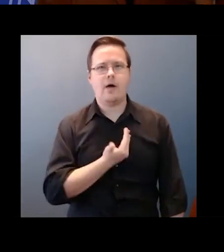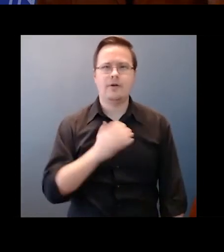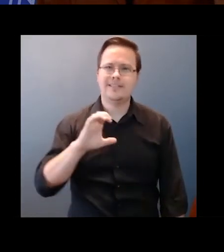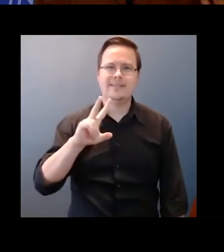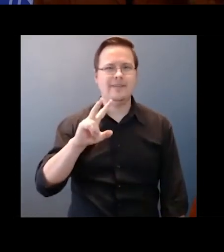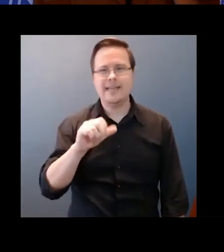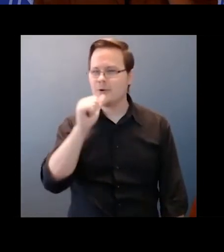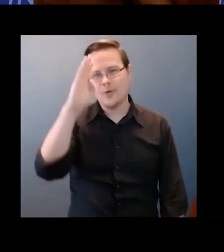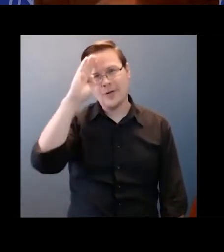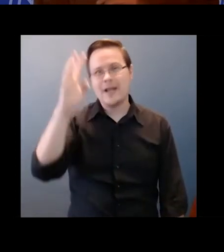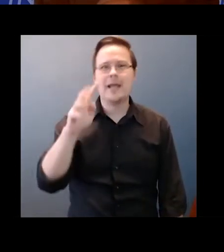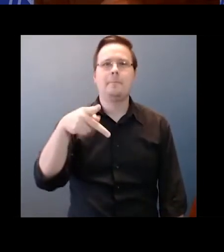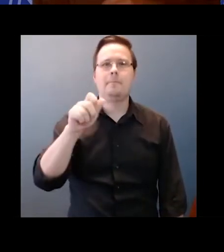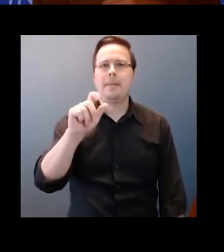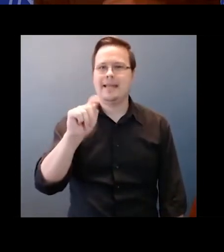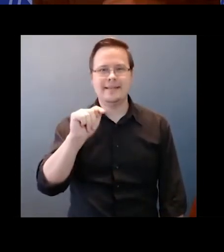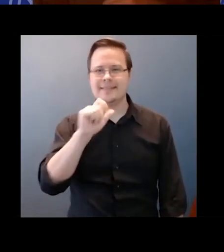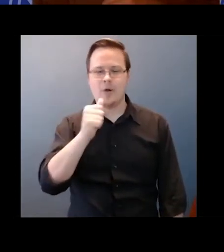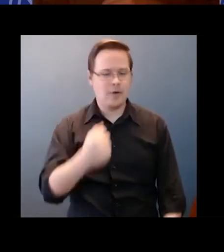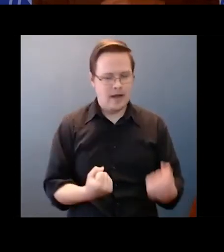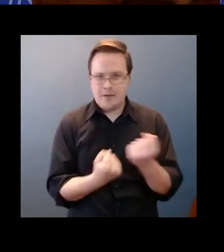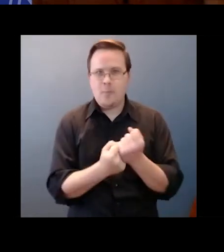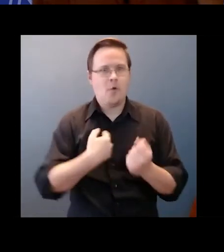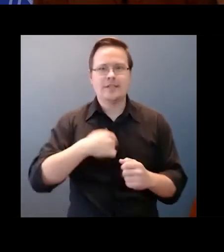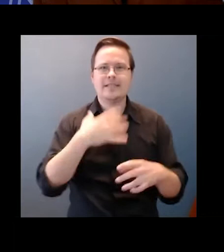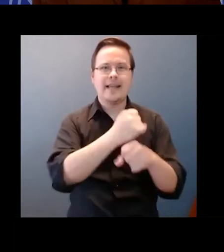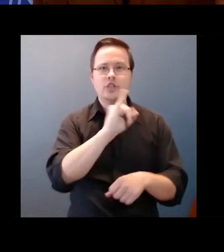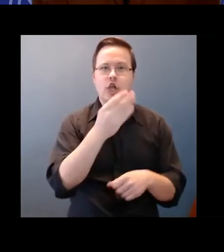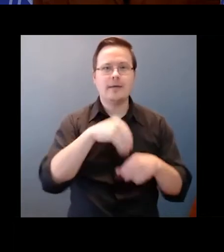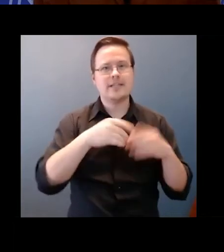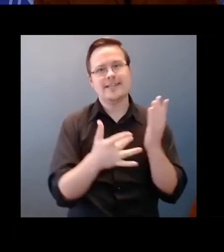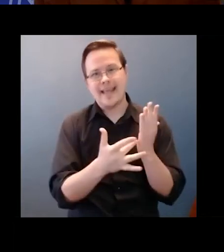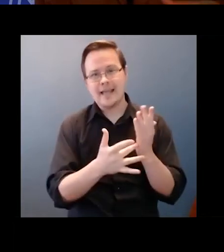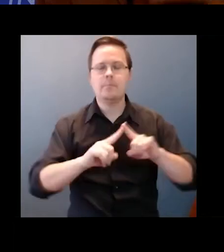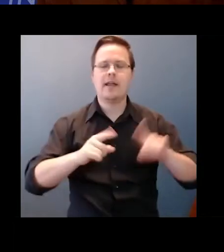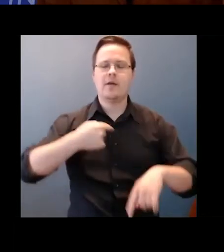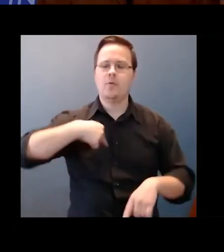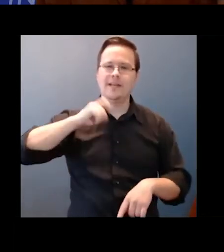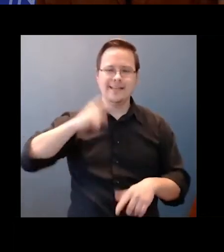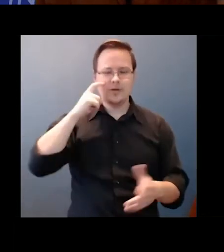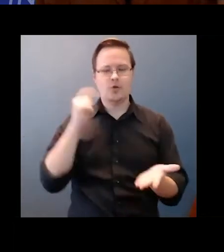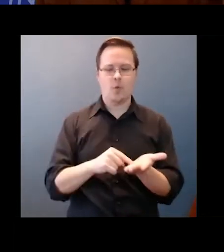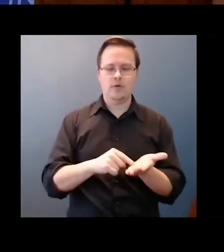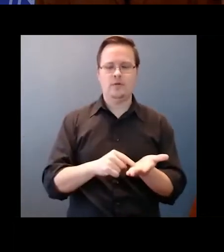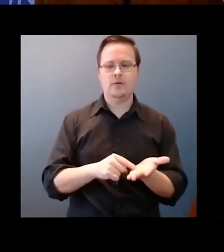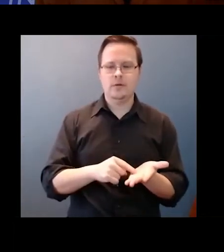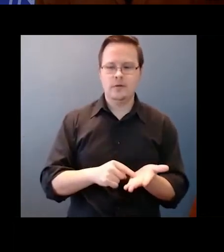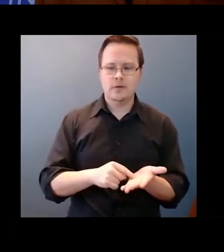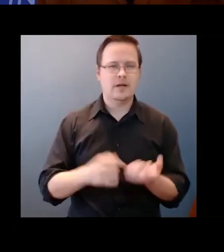They don't get us jobs in the tech industry. But I think we have to recognize that a lot of how can tech education as organizes,